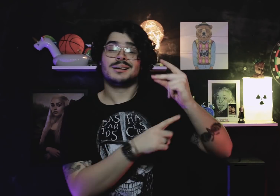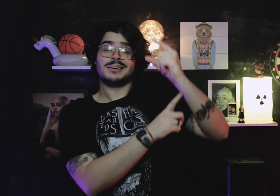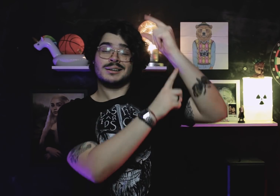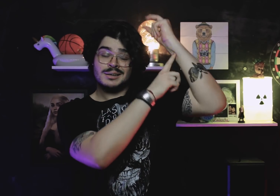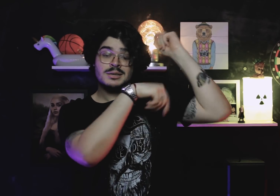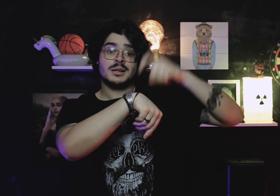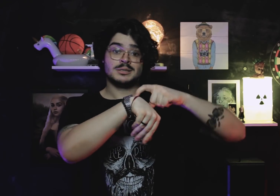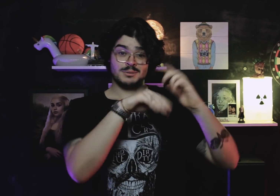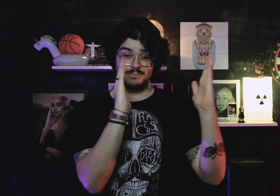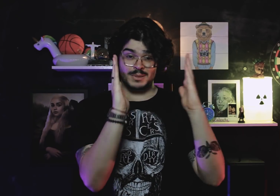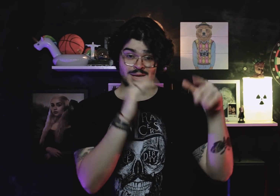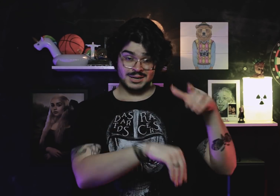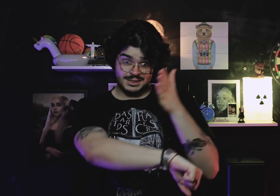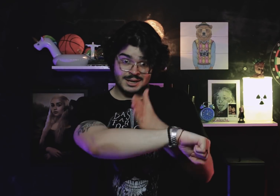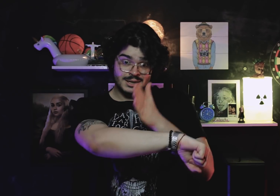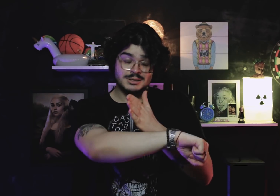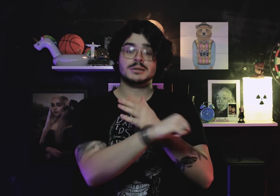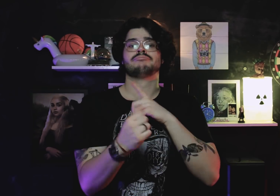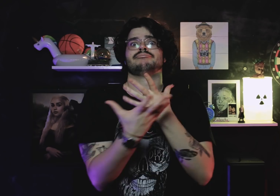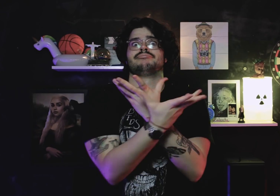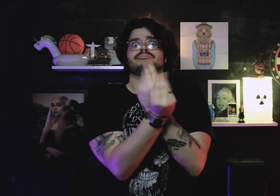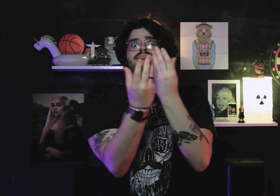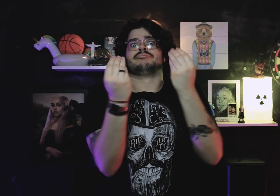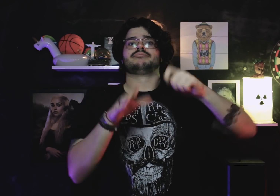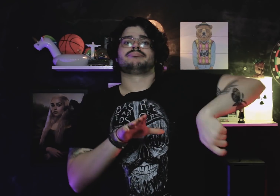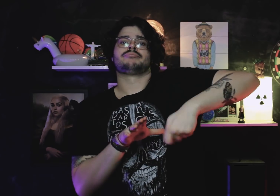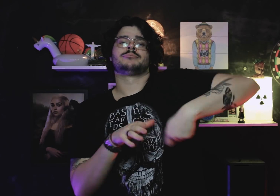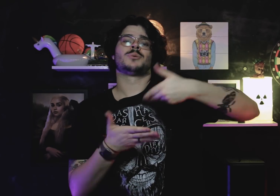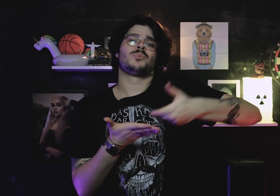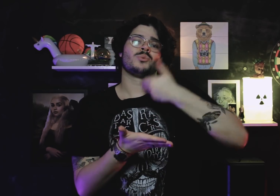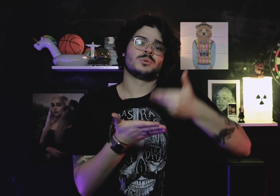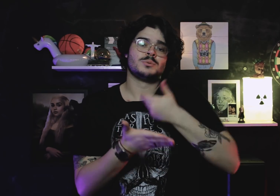In the Middle Ages, making soup was common